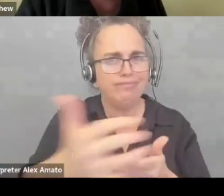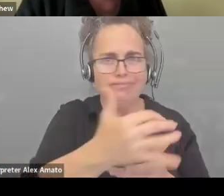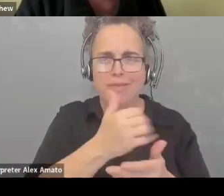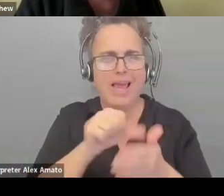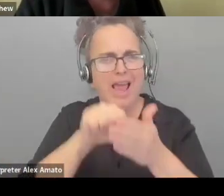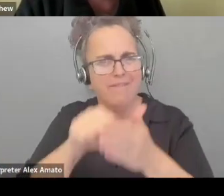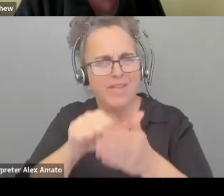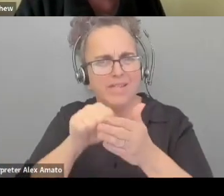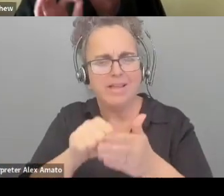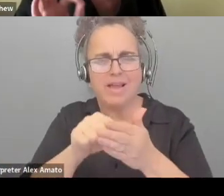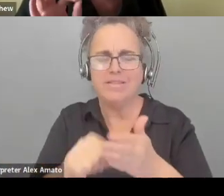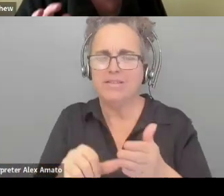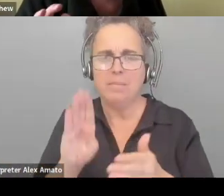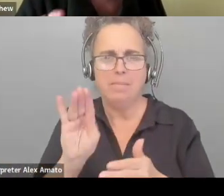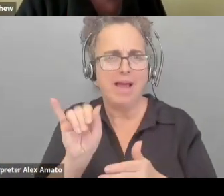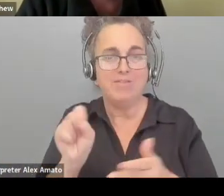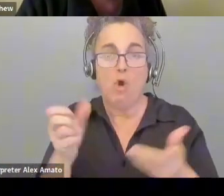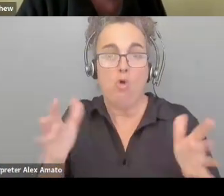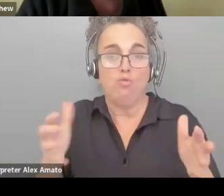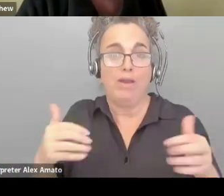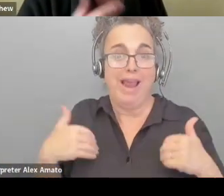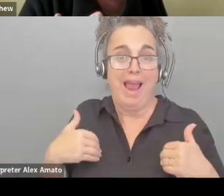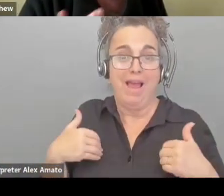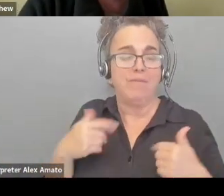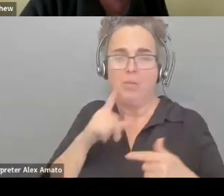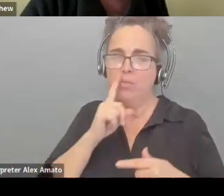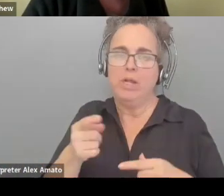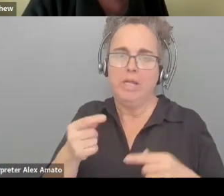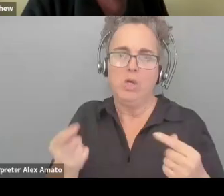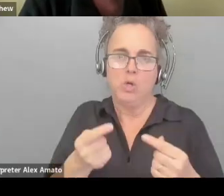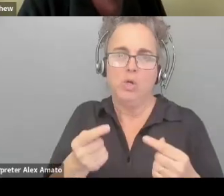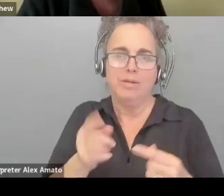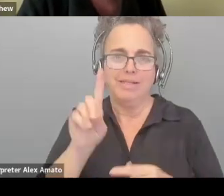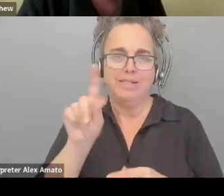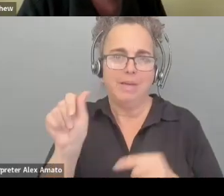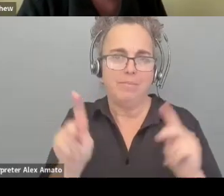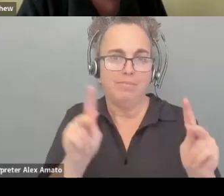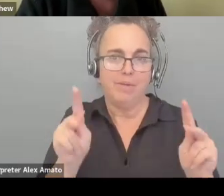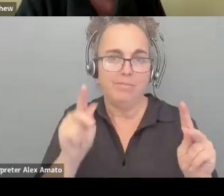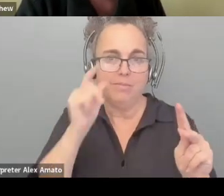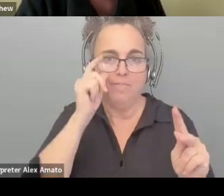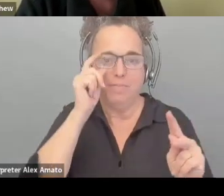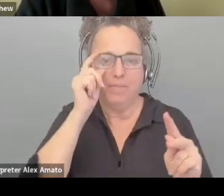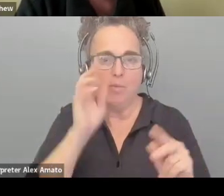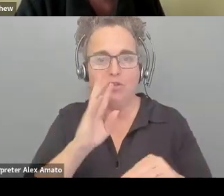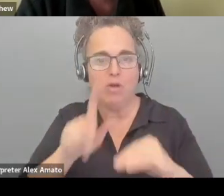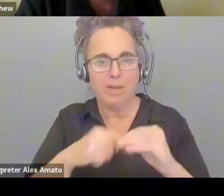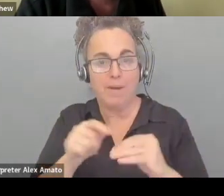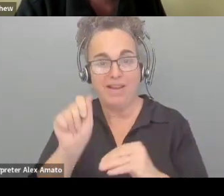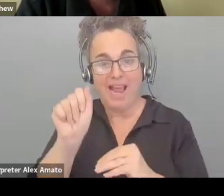that are really harmful to disabled people. I think about research around AI chat agent therapists